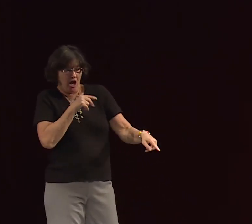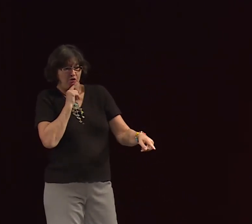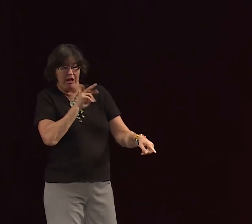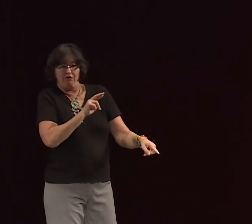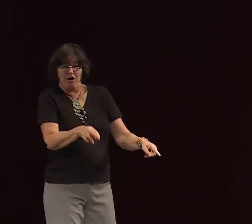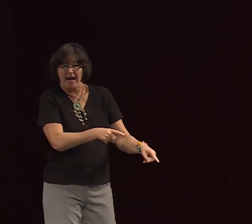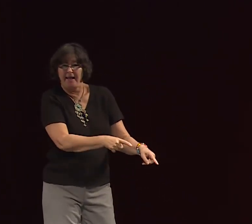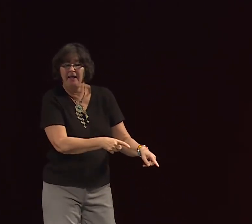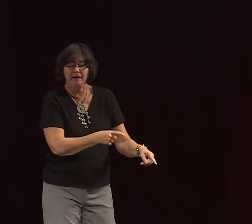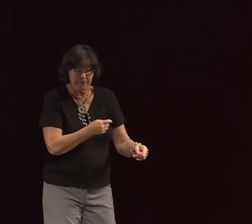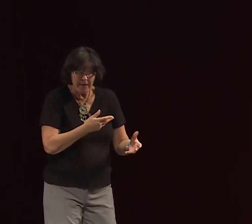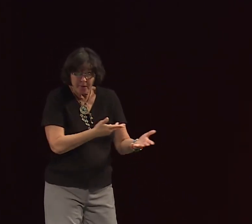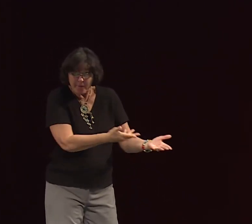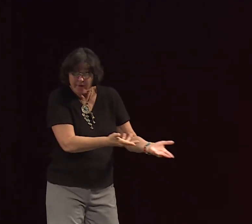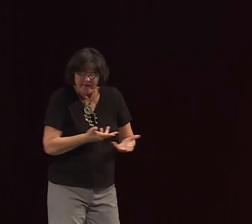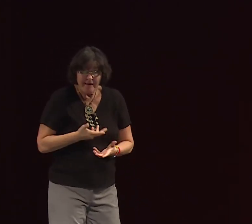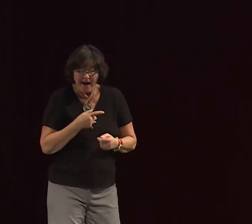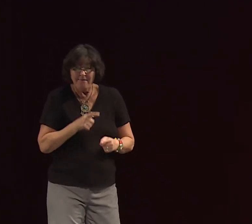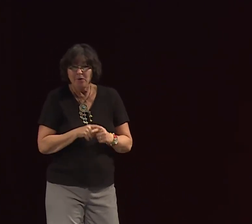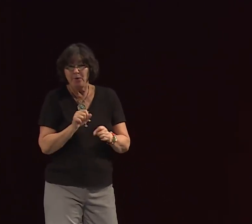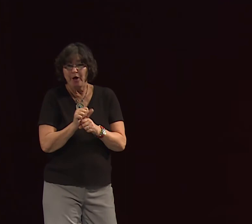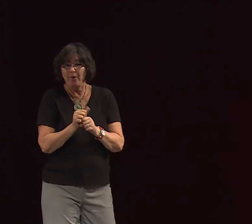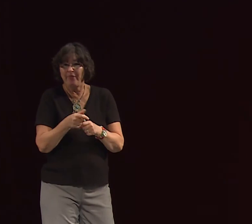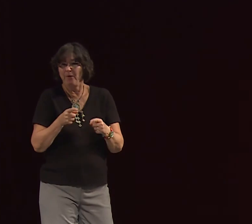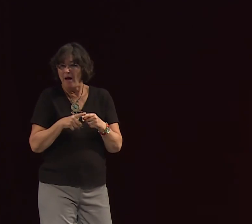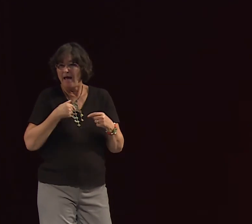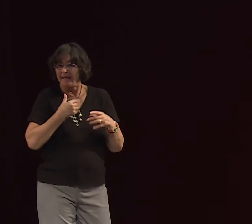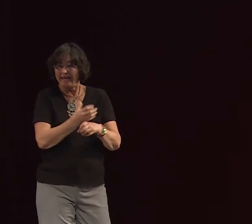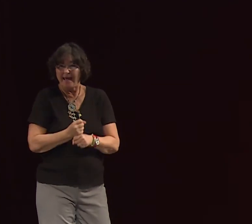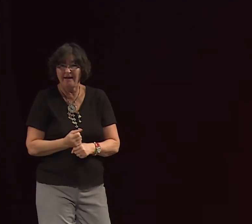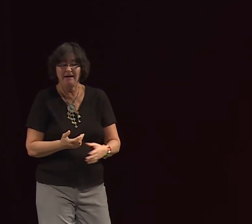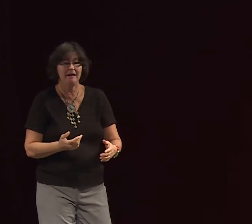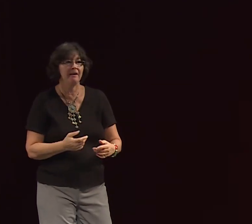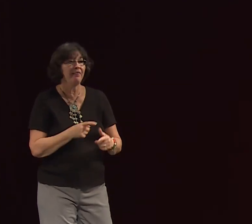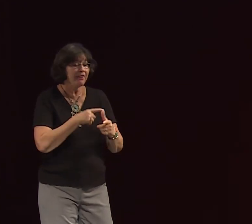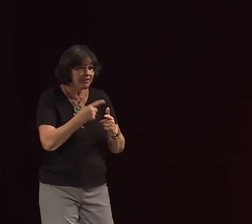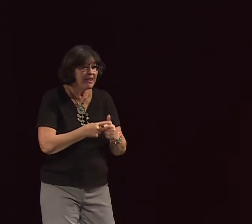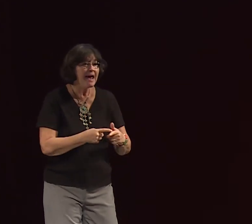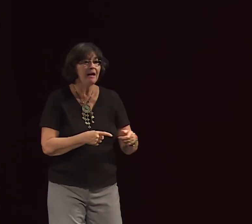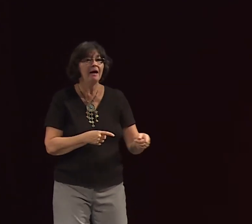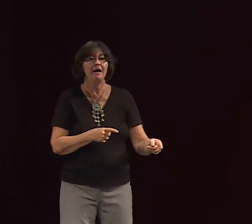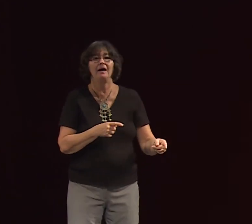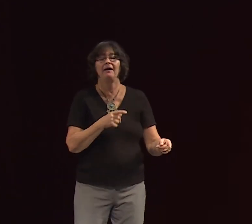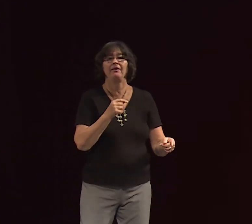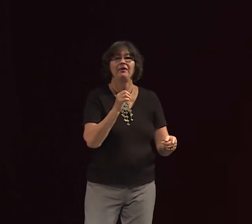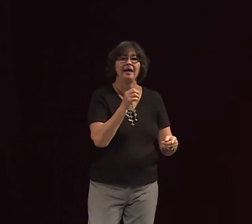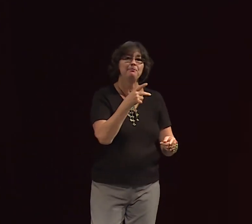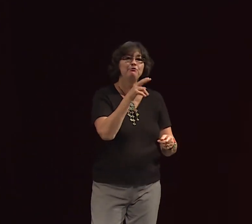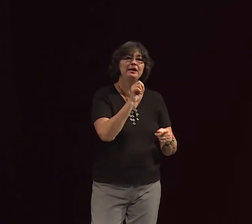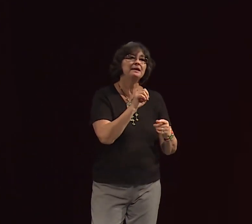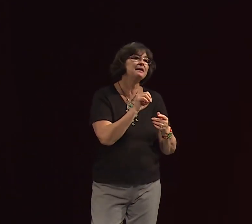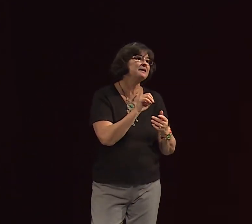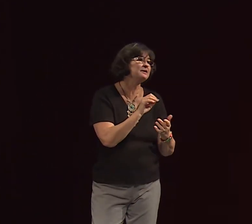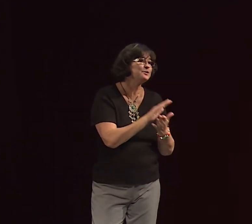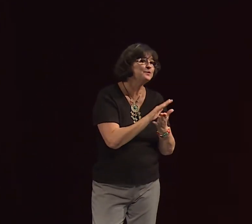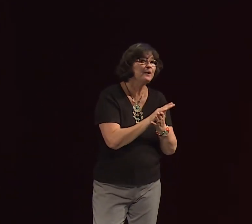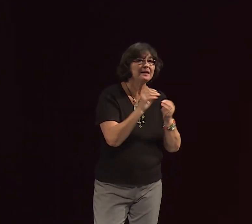for their classes in elementary school, and so the buck gets passed from teacher to teacher, and the preschool teacher says,